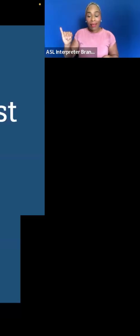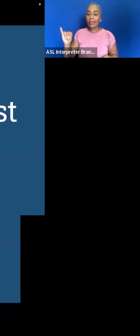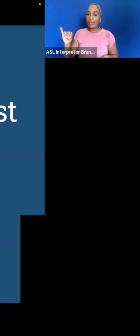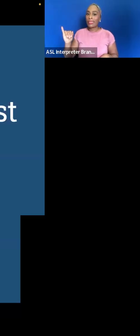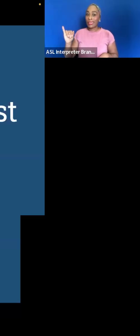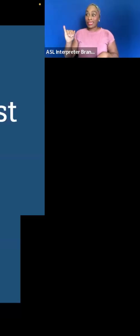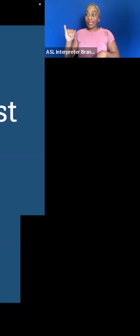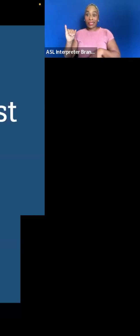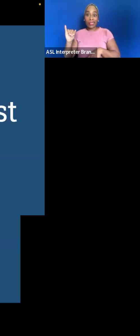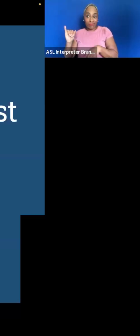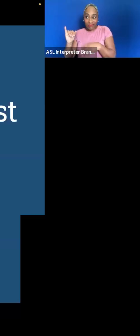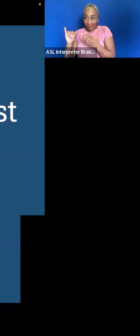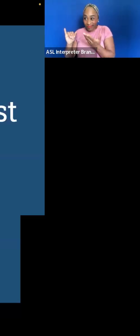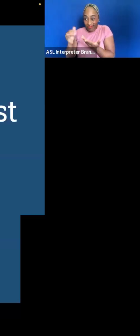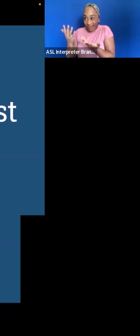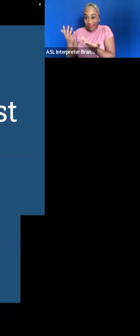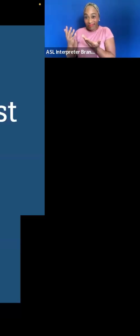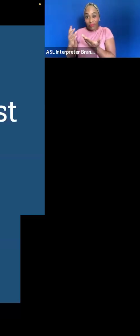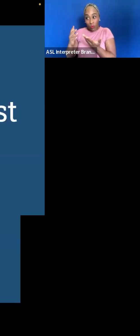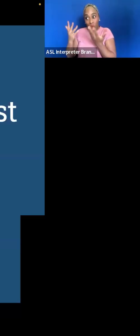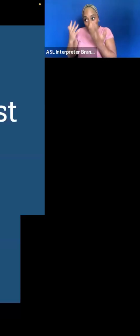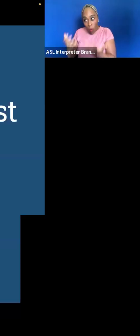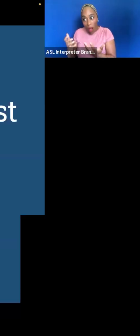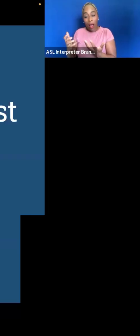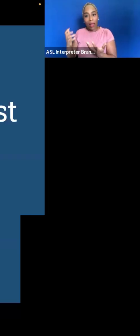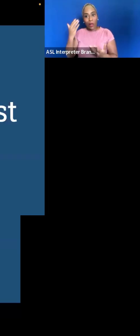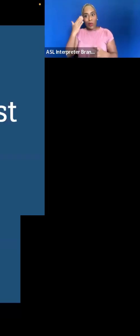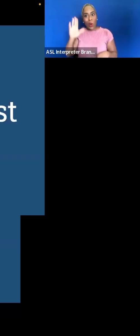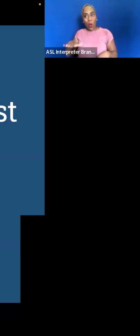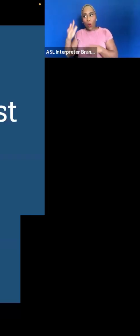their intelligence. And we want to be very careful that we're not doing that.